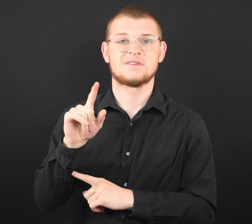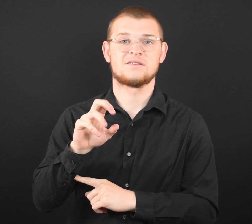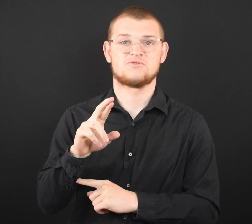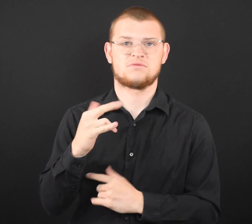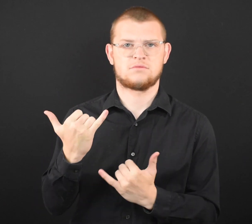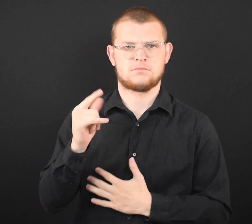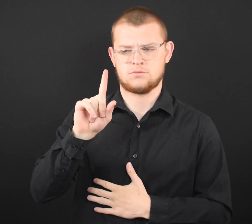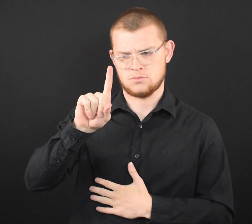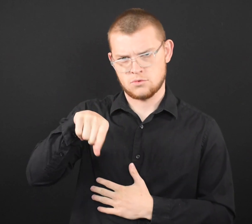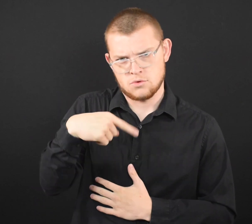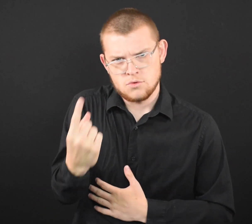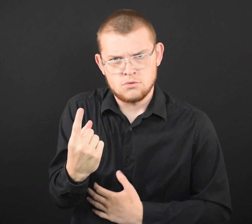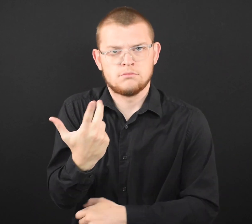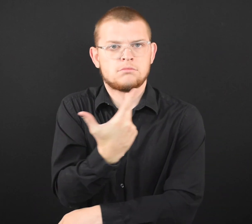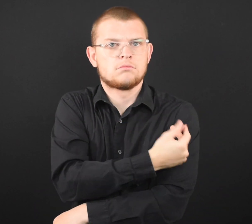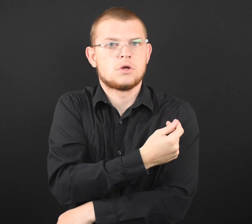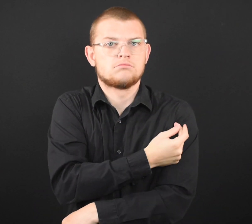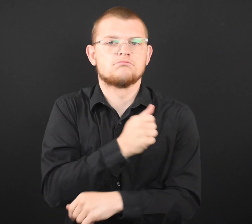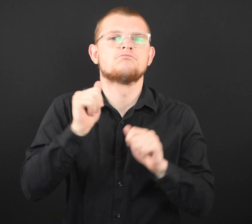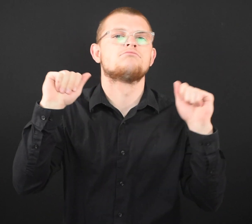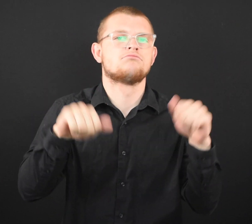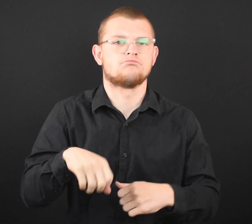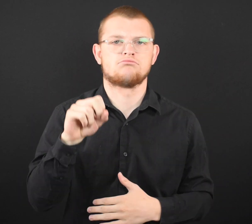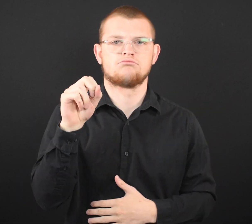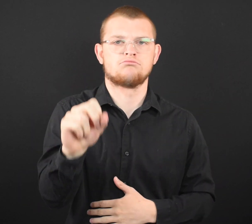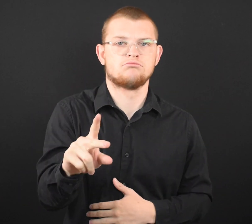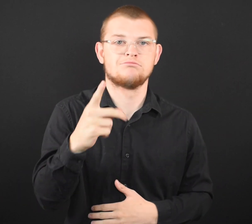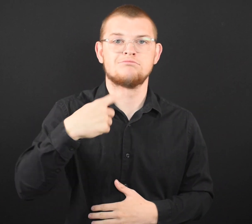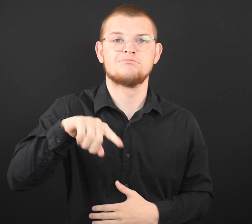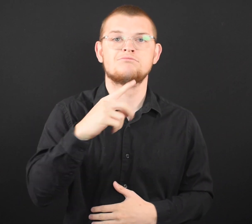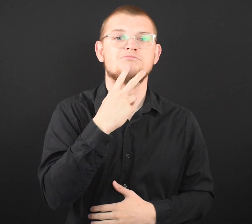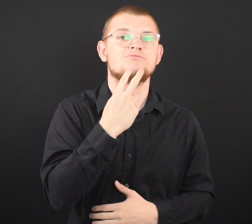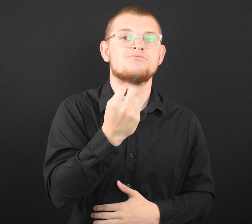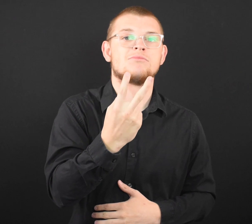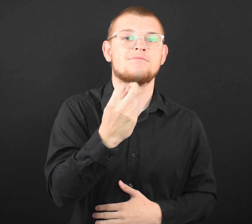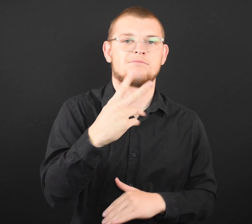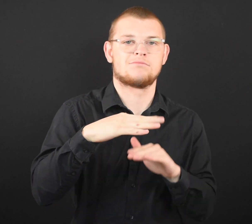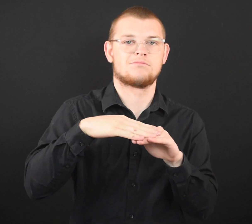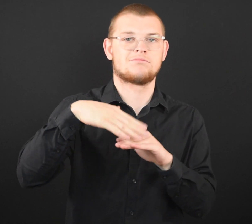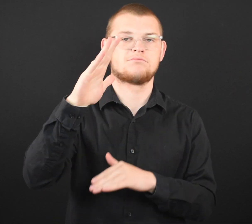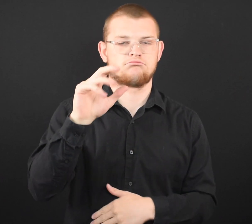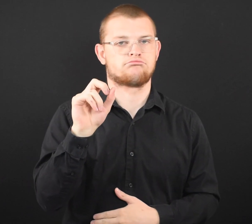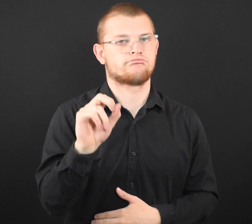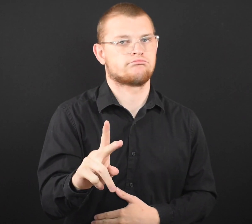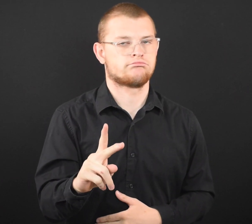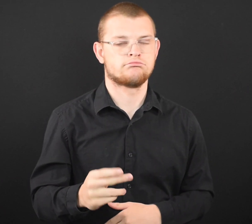is the only COVID-19 vaccine that has been authorized for use by people age 12 and older.